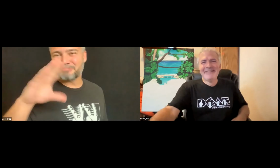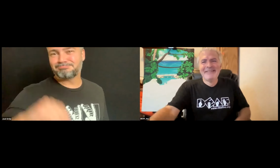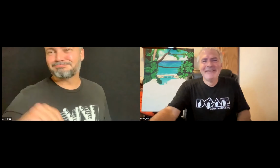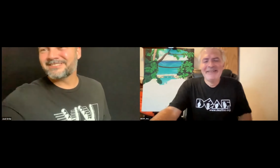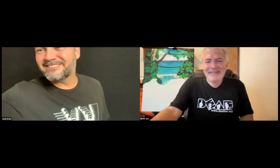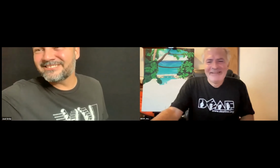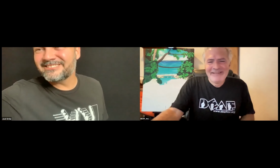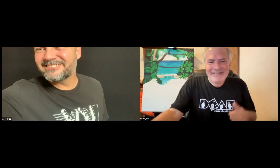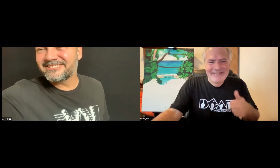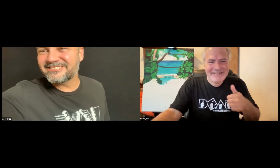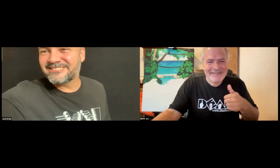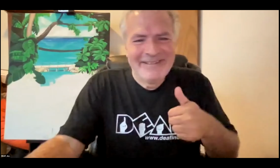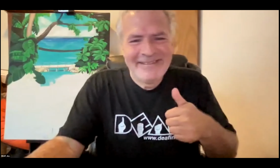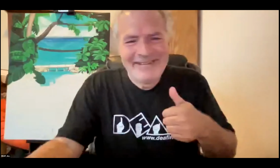I'll turn this off. All right.